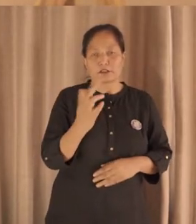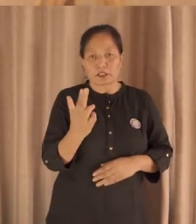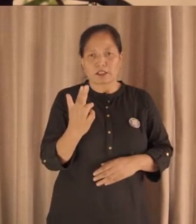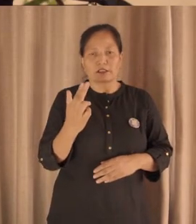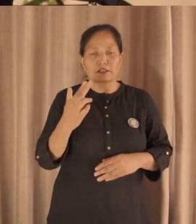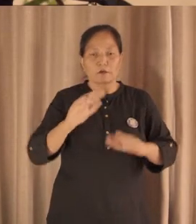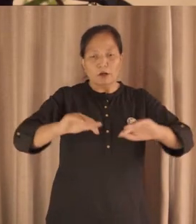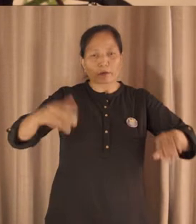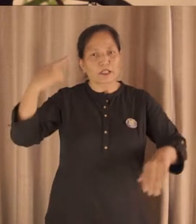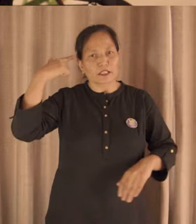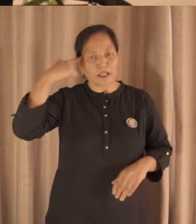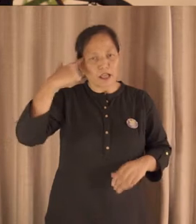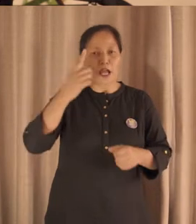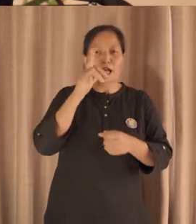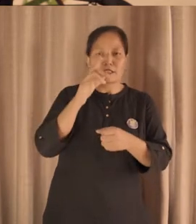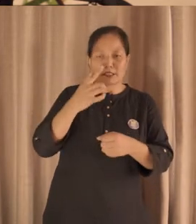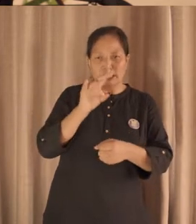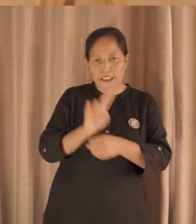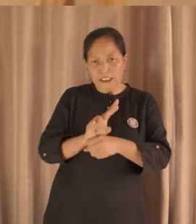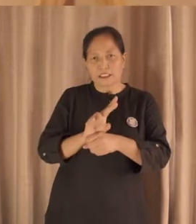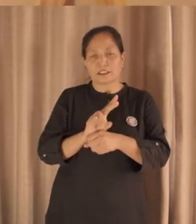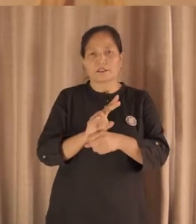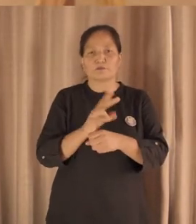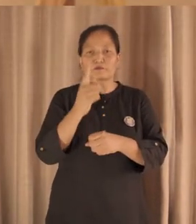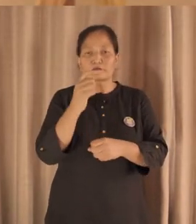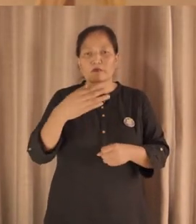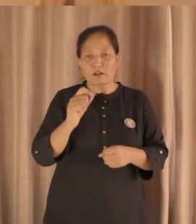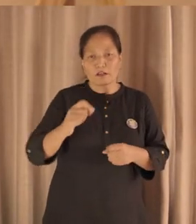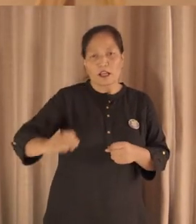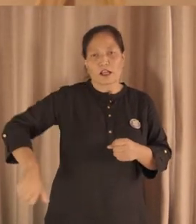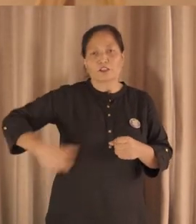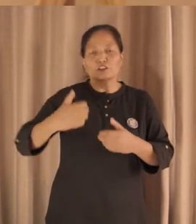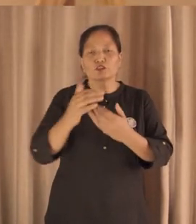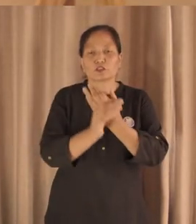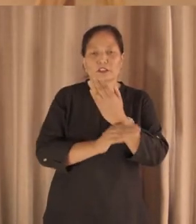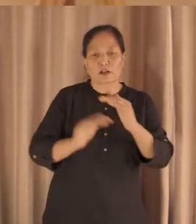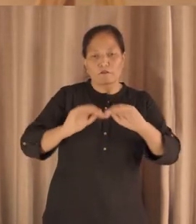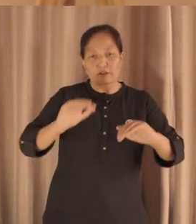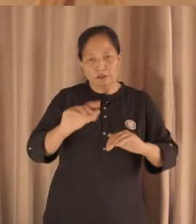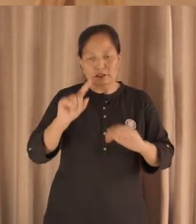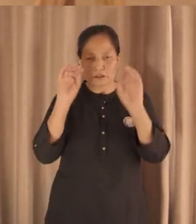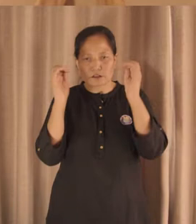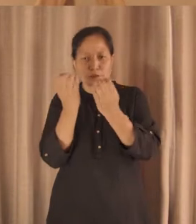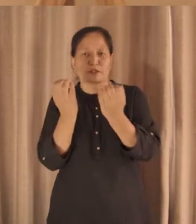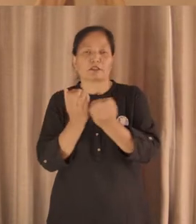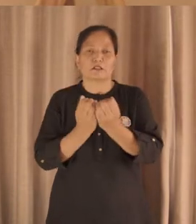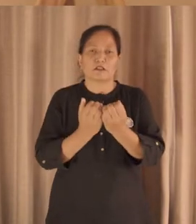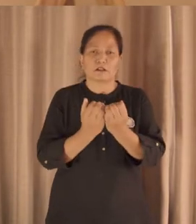who have been living a community and eco-friendly life in the rural parts since a long time.